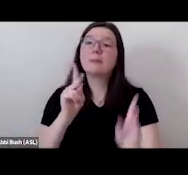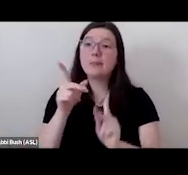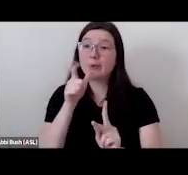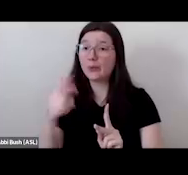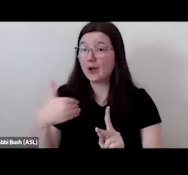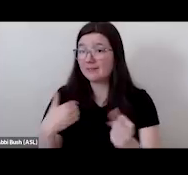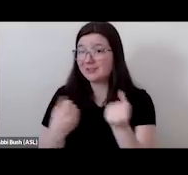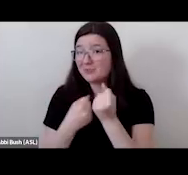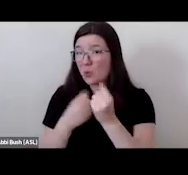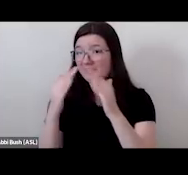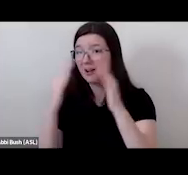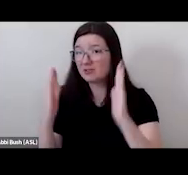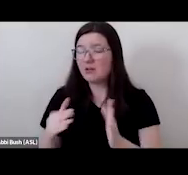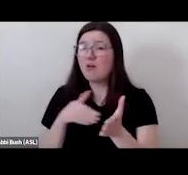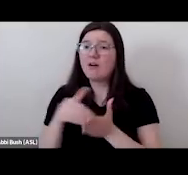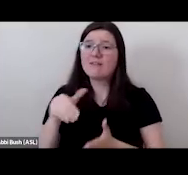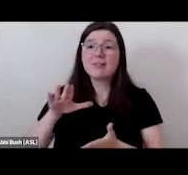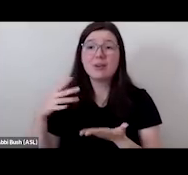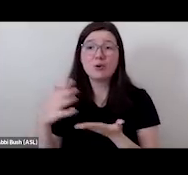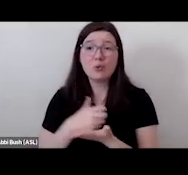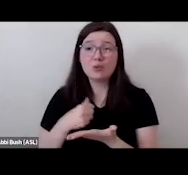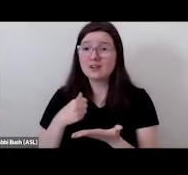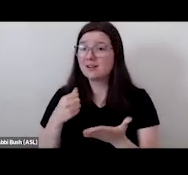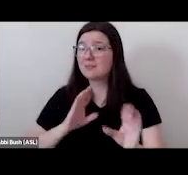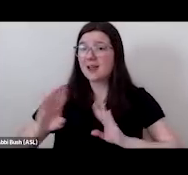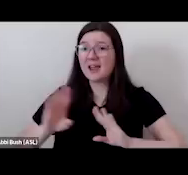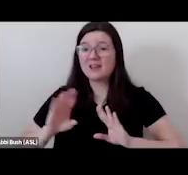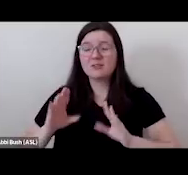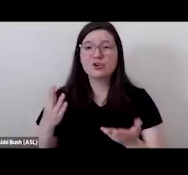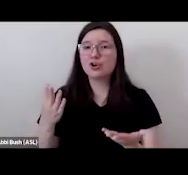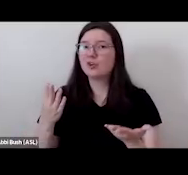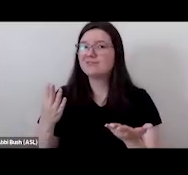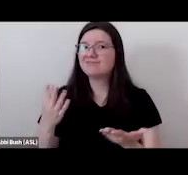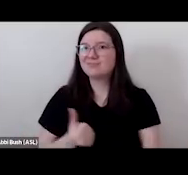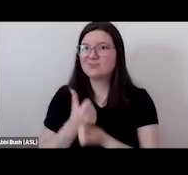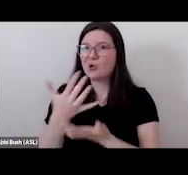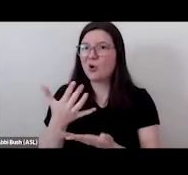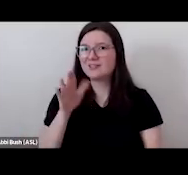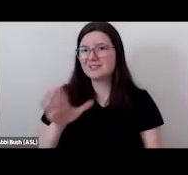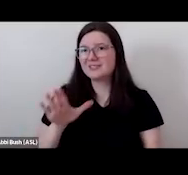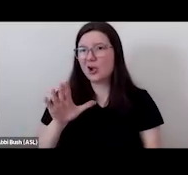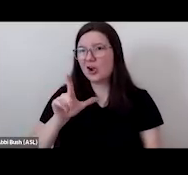of the time their hoarding behavior can lead to lease violations, evictions, notice to quits, notice to terminates.